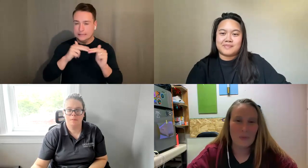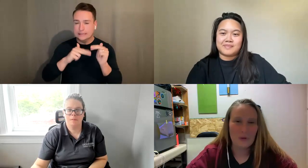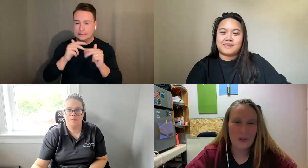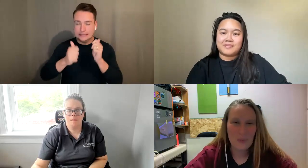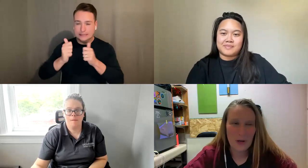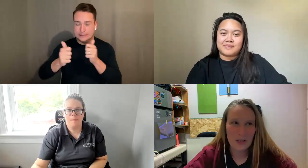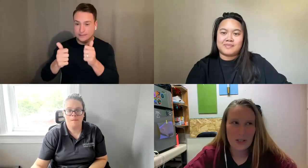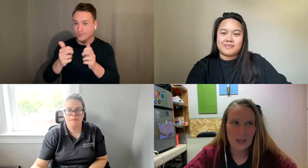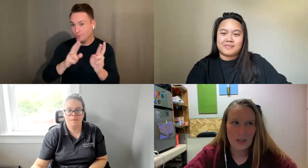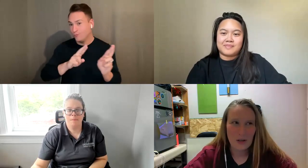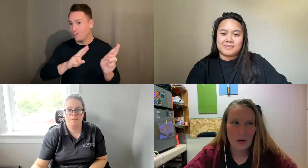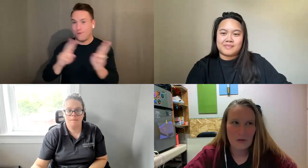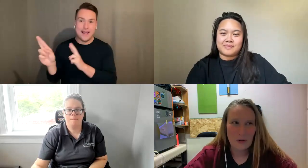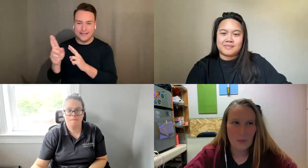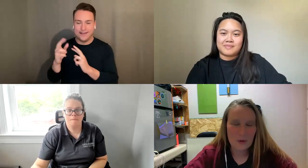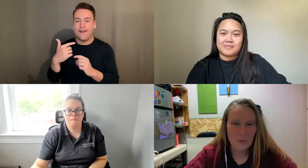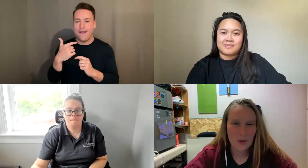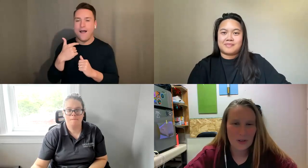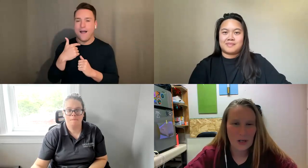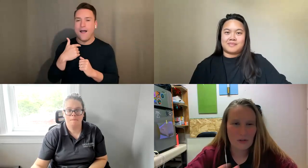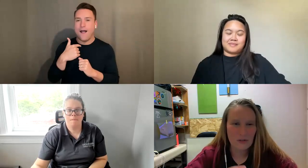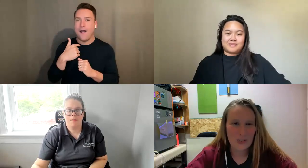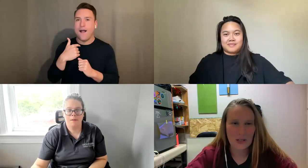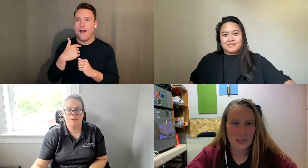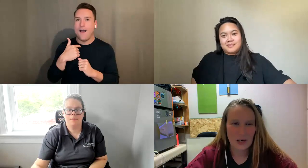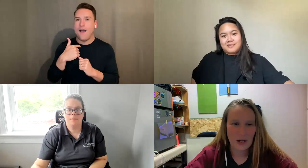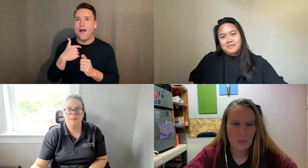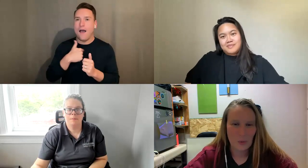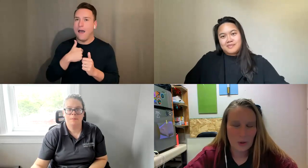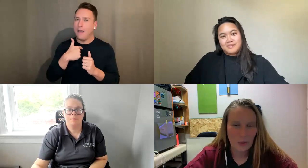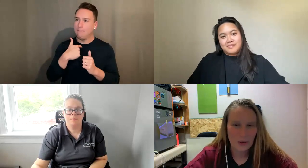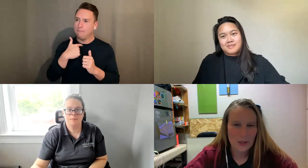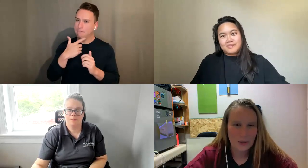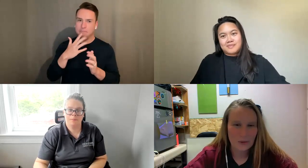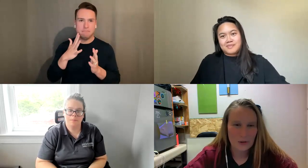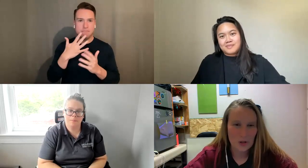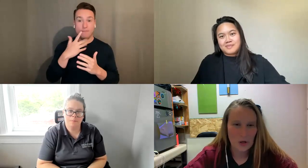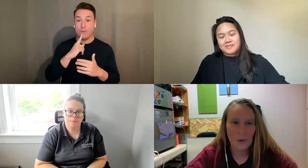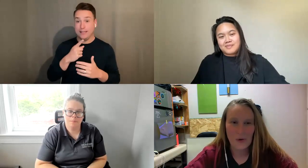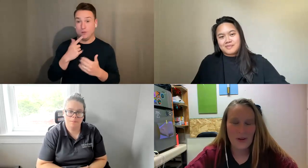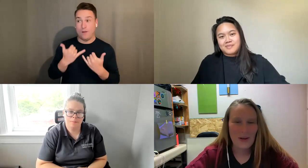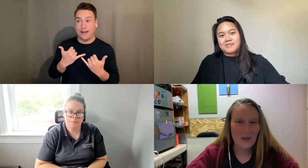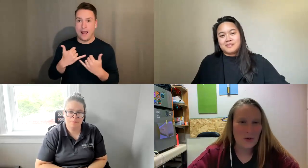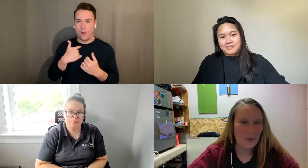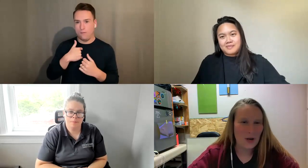I'm pretty much for the most part physically I'm a one person show.